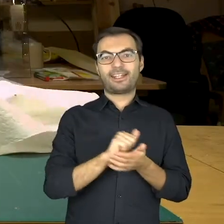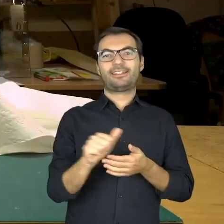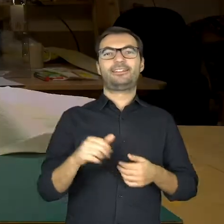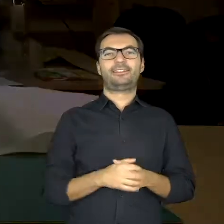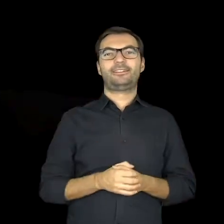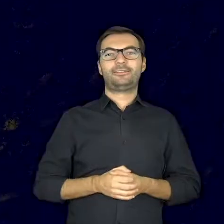11